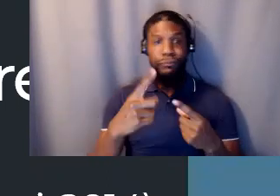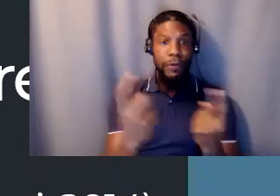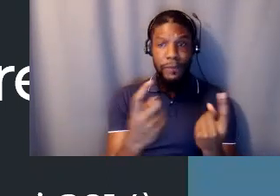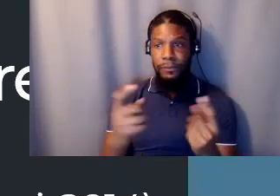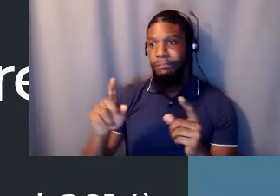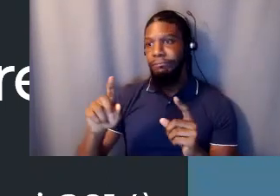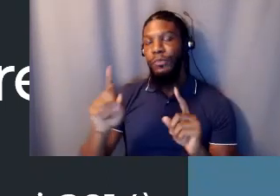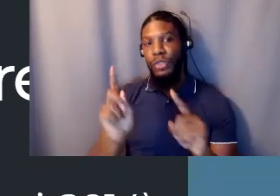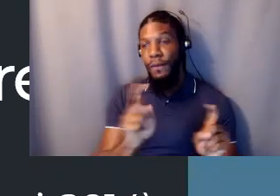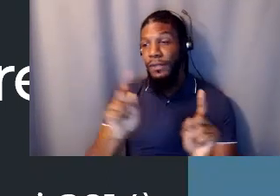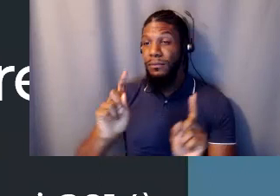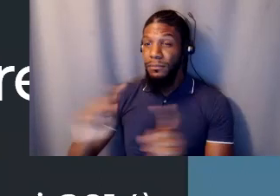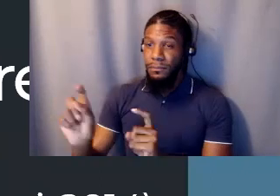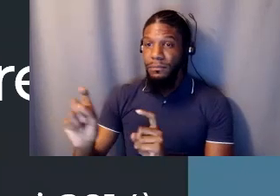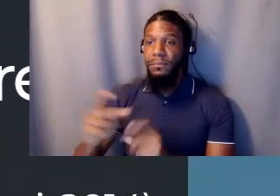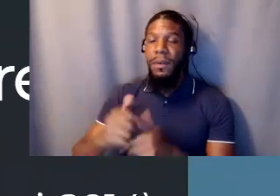we found that a lot of it had to do with time and space.